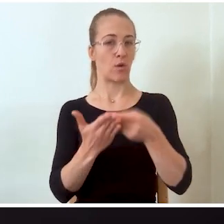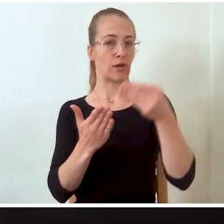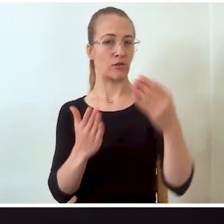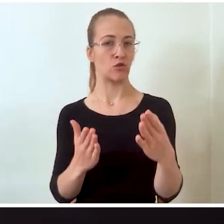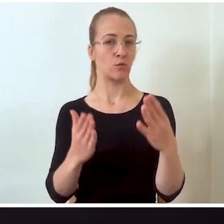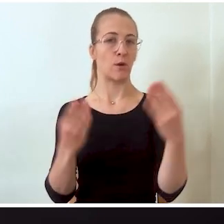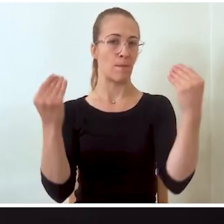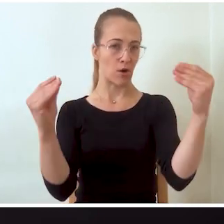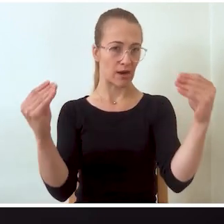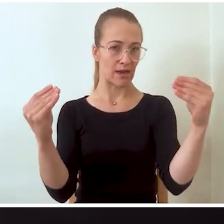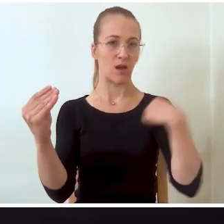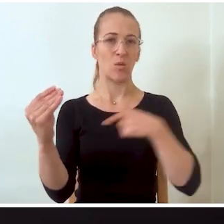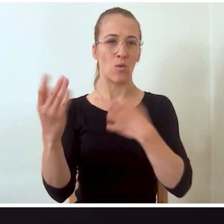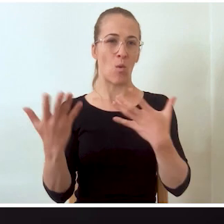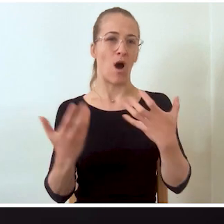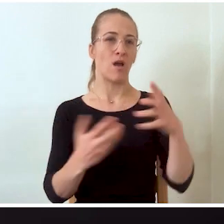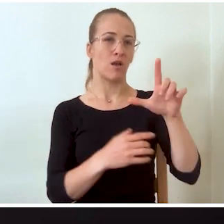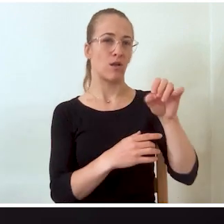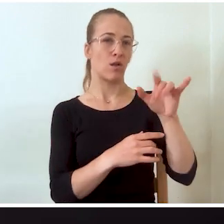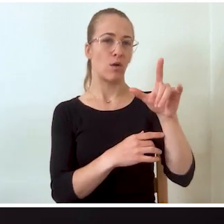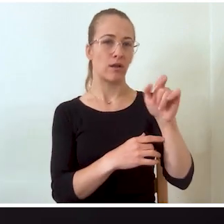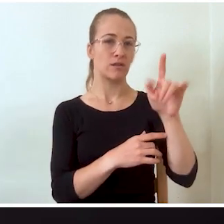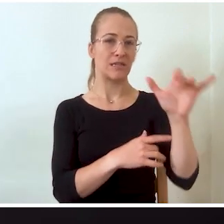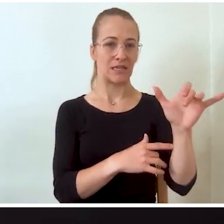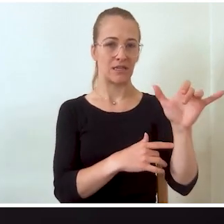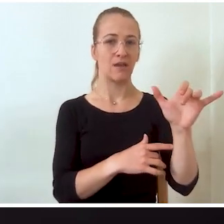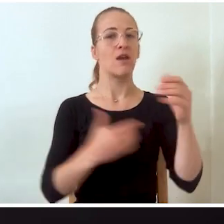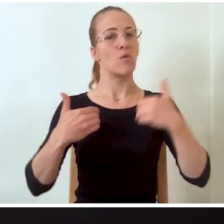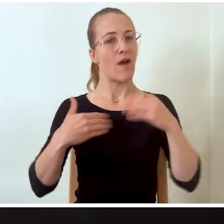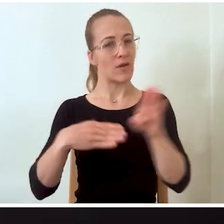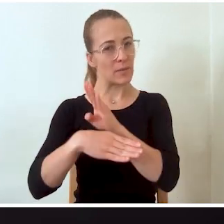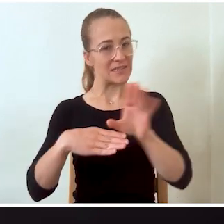And so when you have a business that is directly